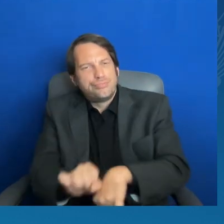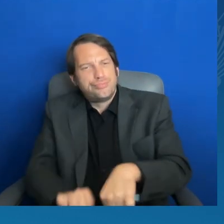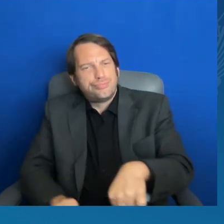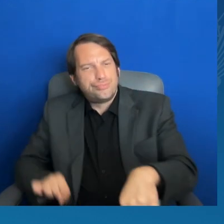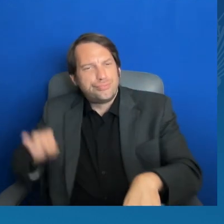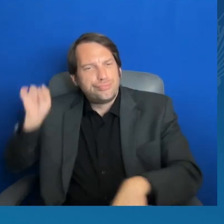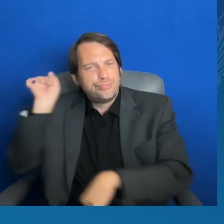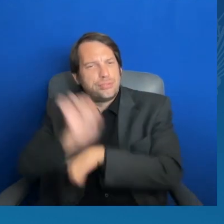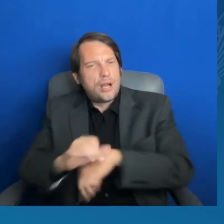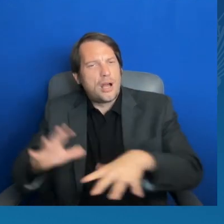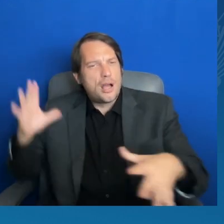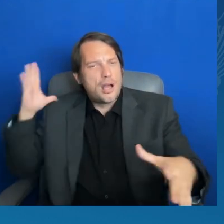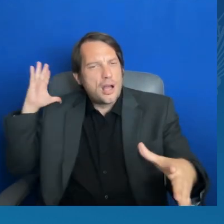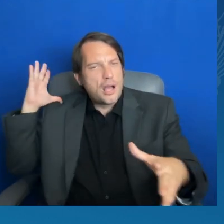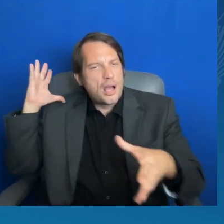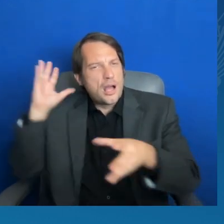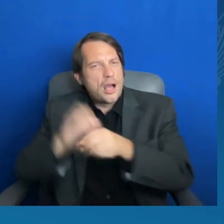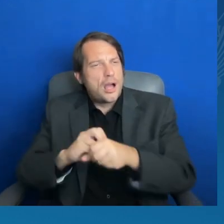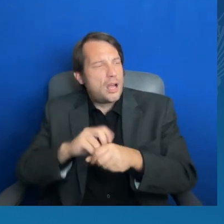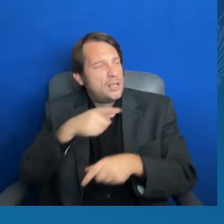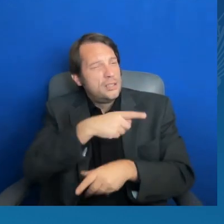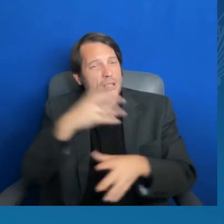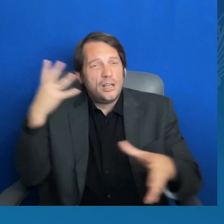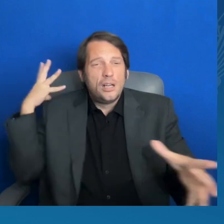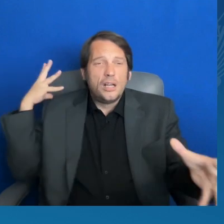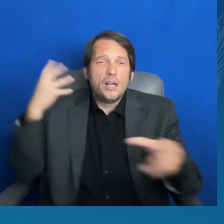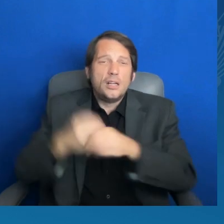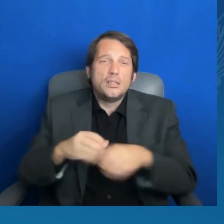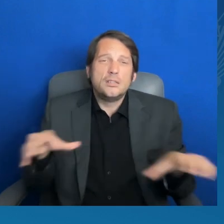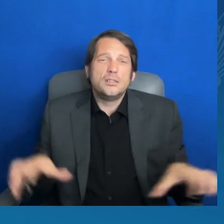but what you do makes a difference and it saves lives.